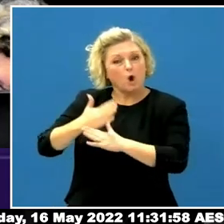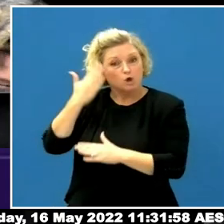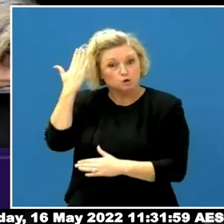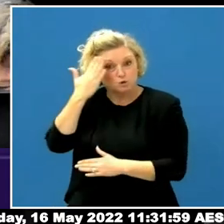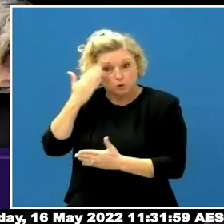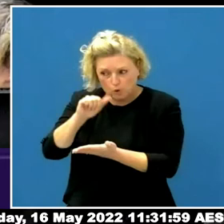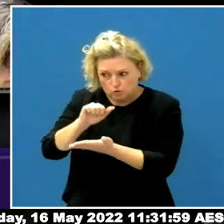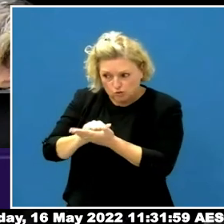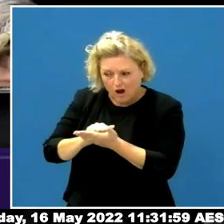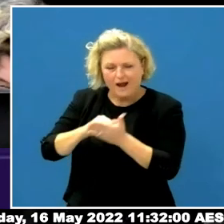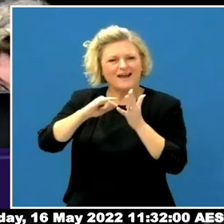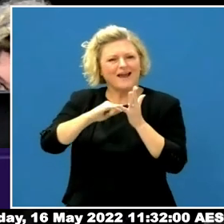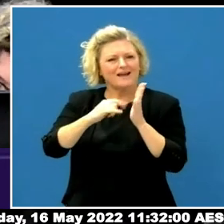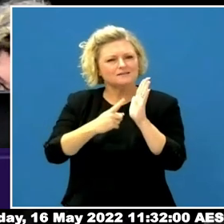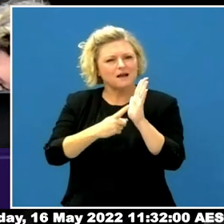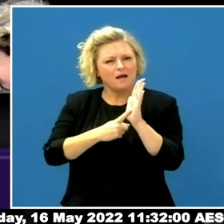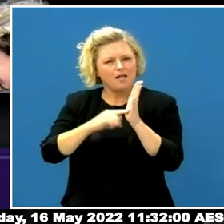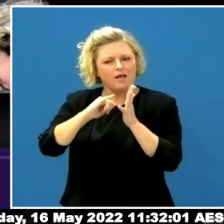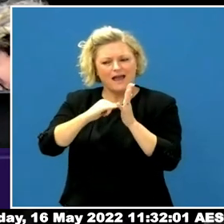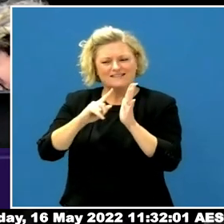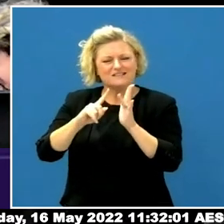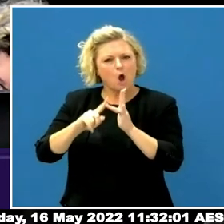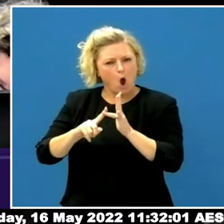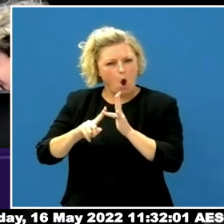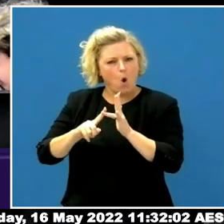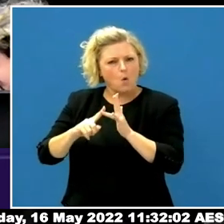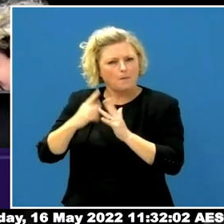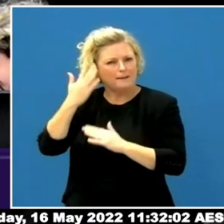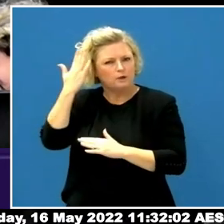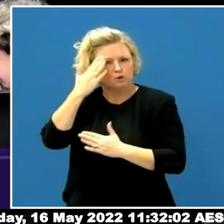Yes. MR FOGARTY: Do you still perform that work?